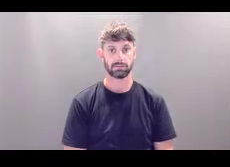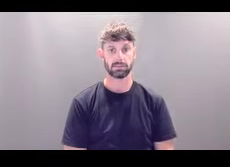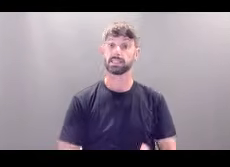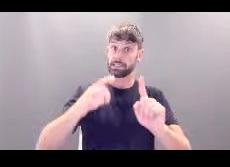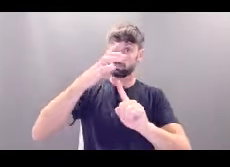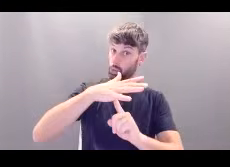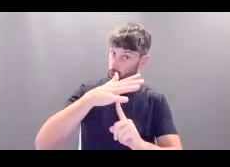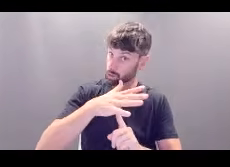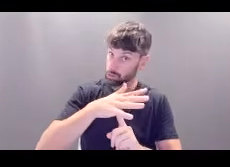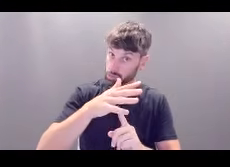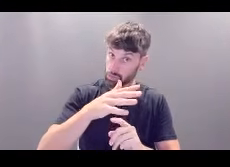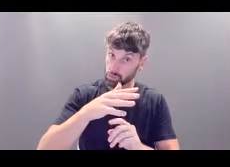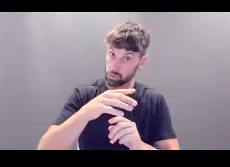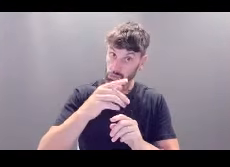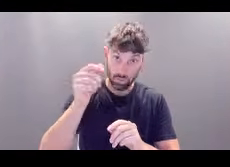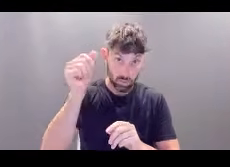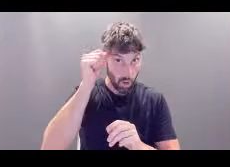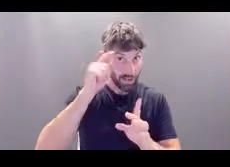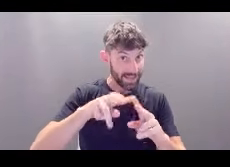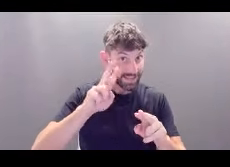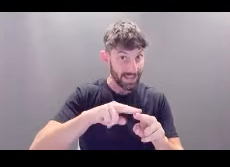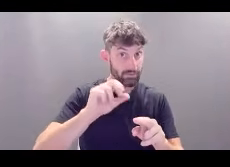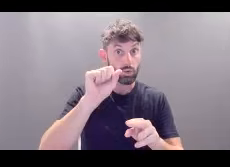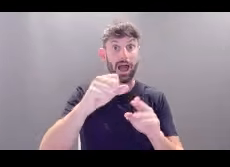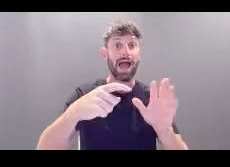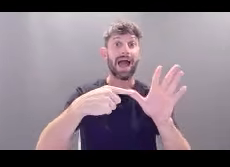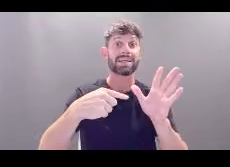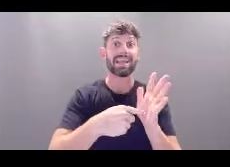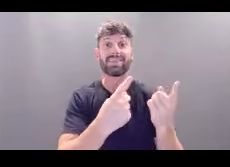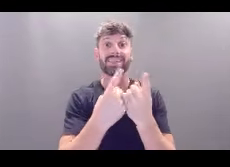available for any AT items which require repair.